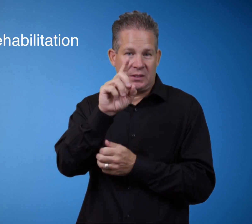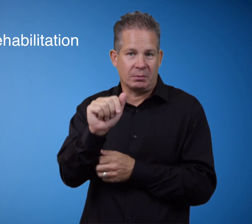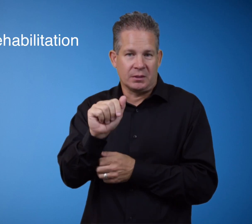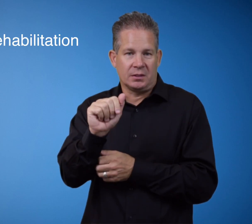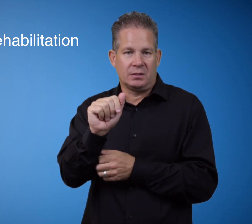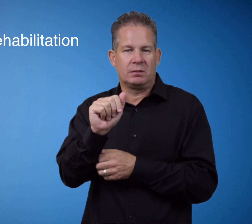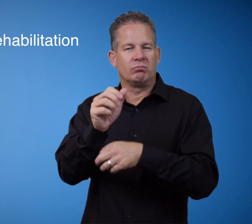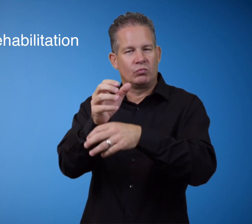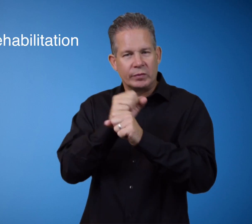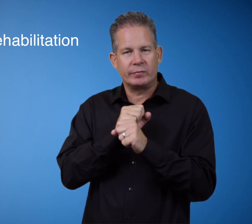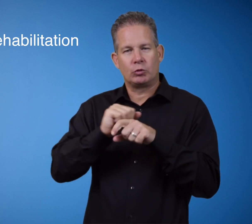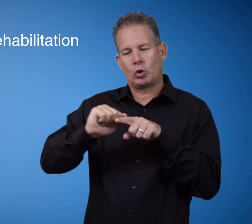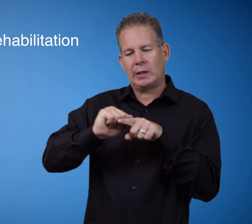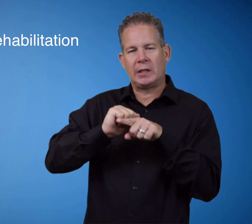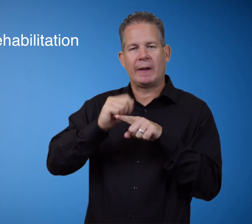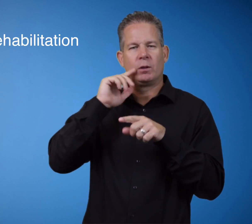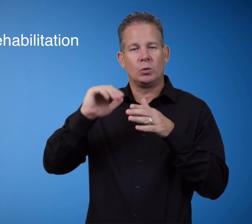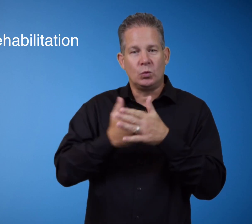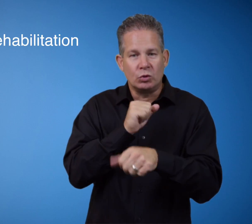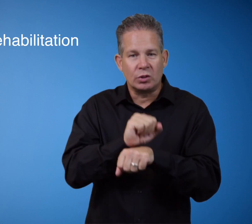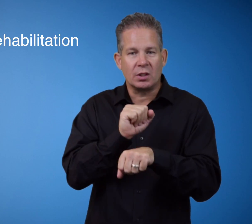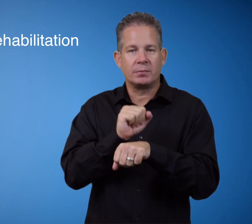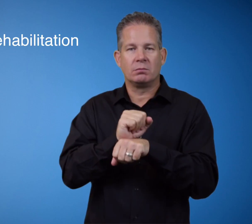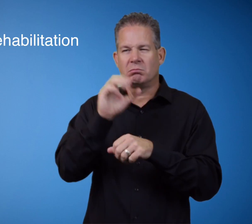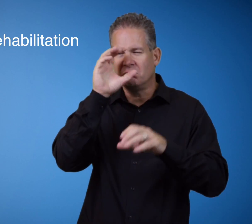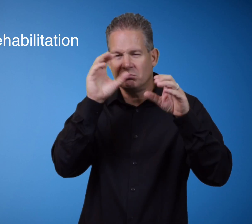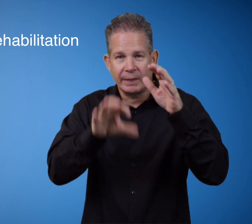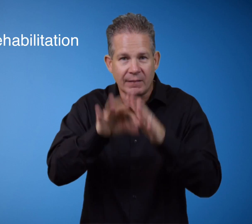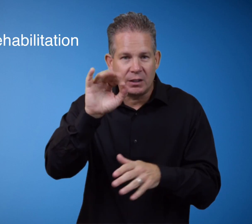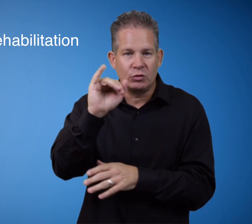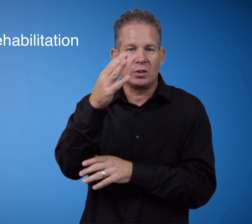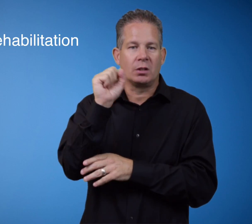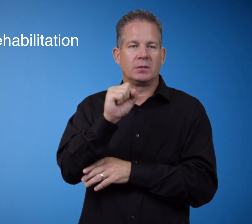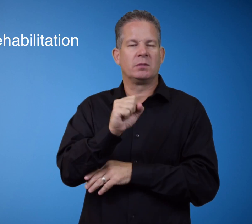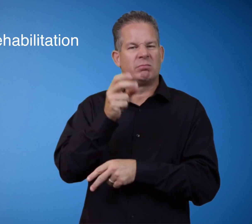with a disability receive training for a new employment or defined new employment,